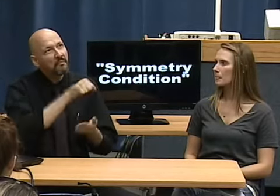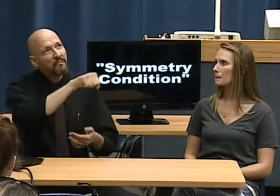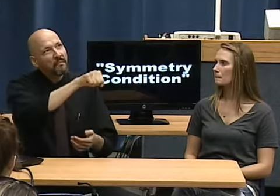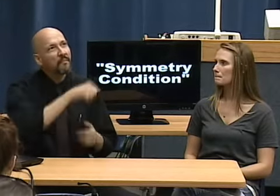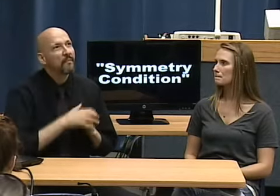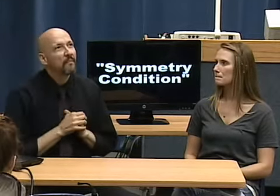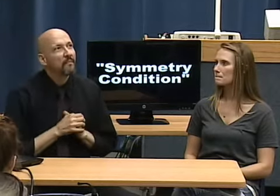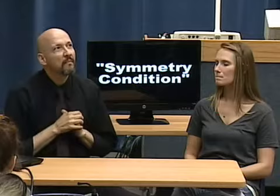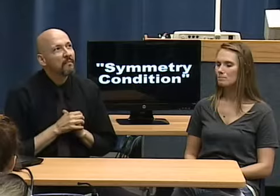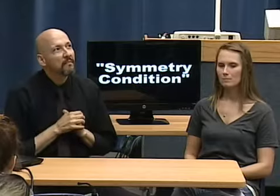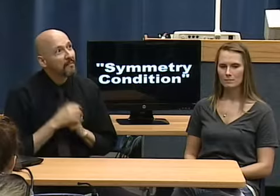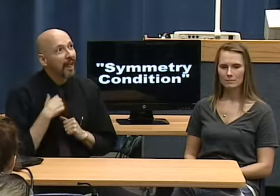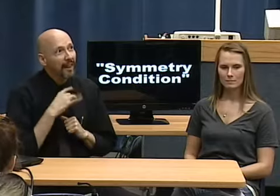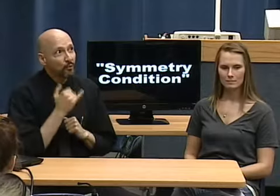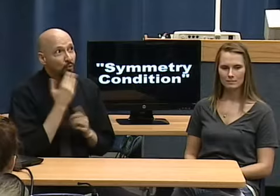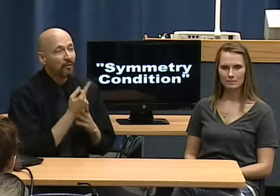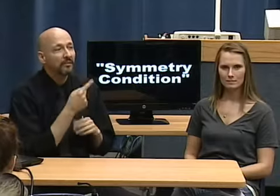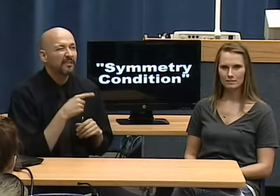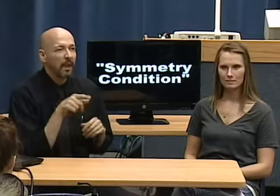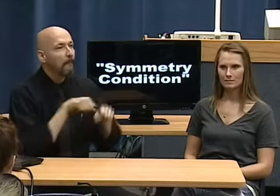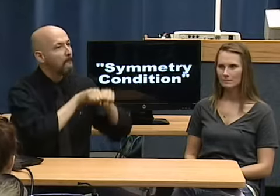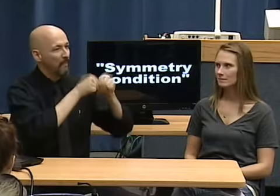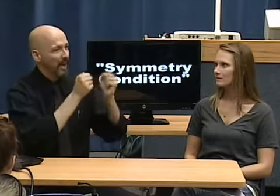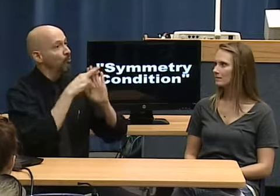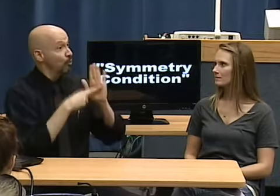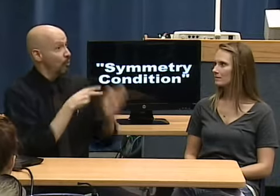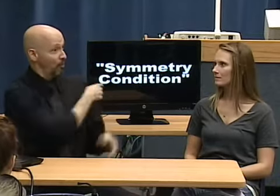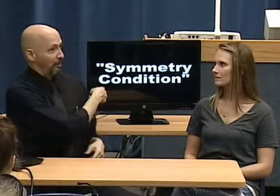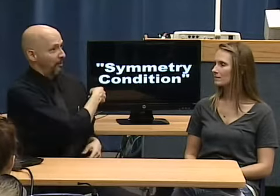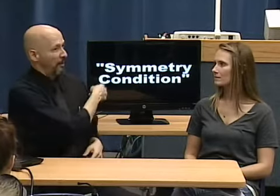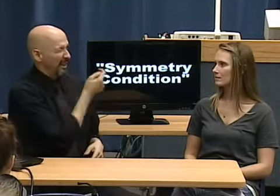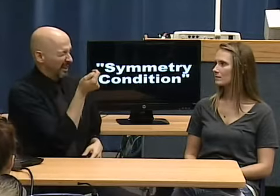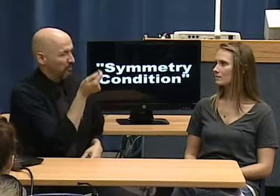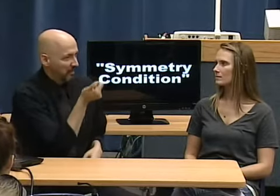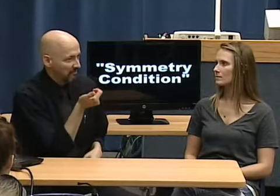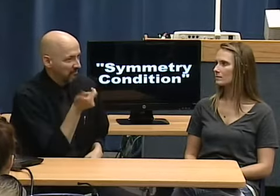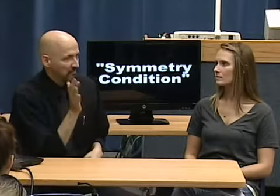Yes. I'd like a good one that breaks the rules of symmetry condition a little bit.